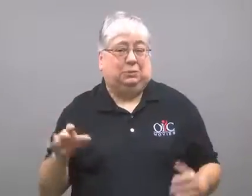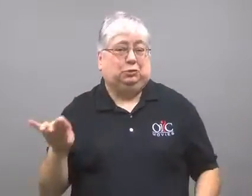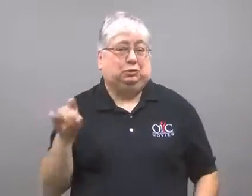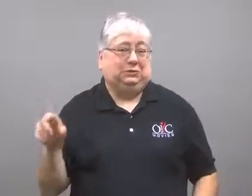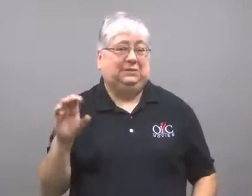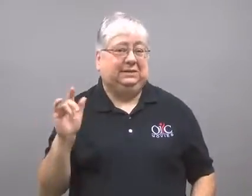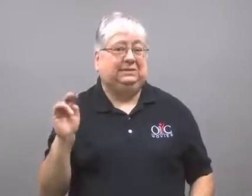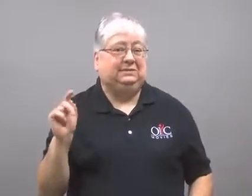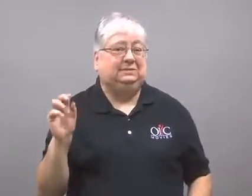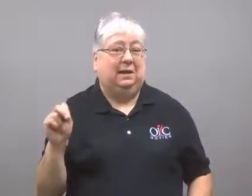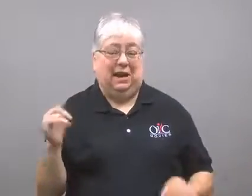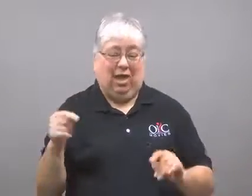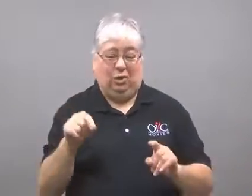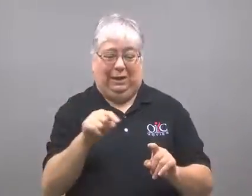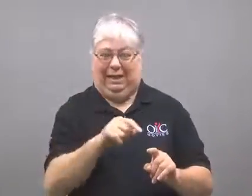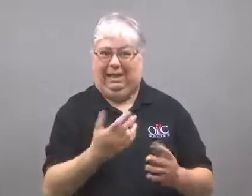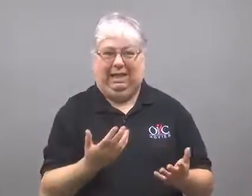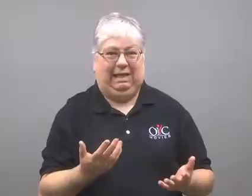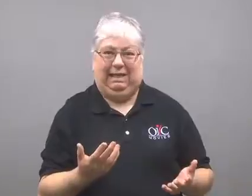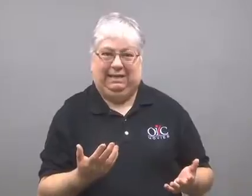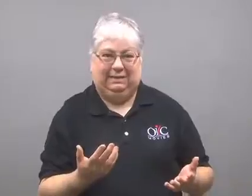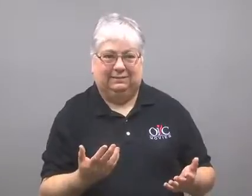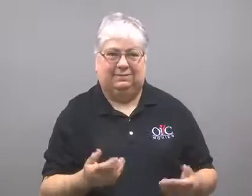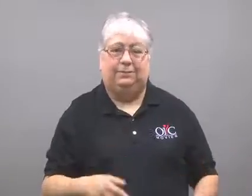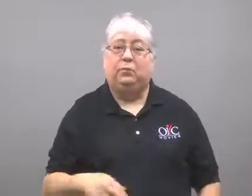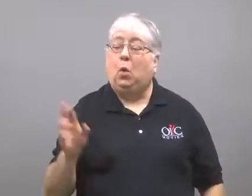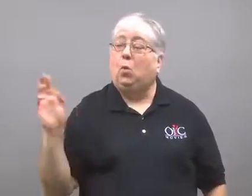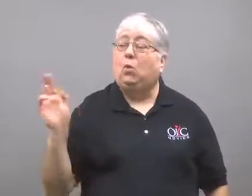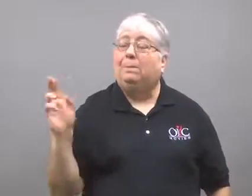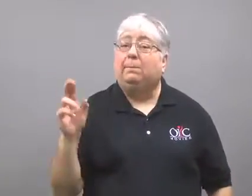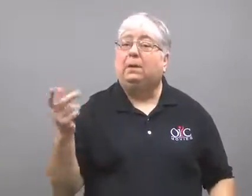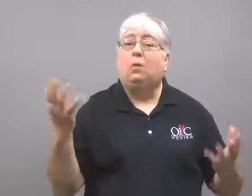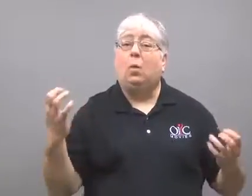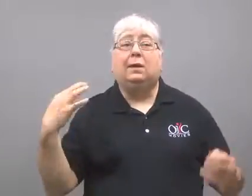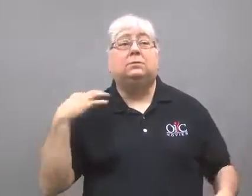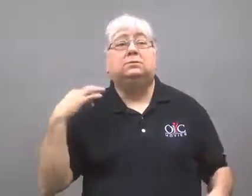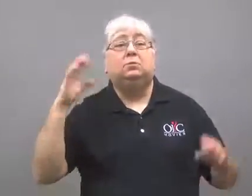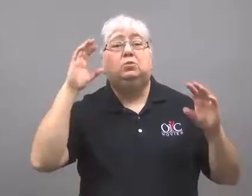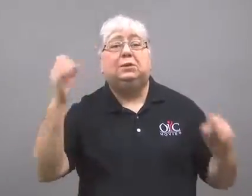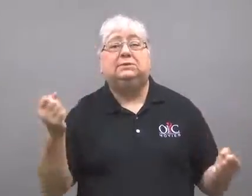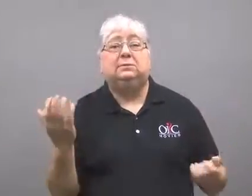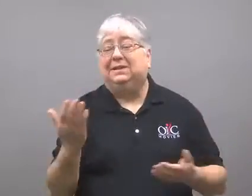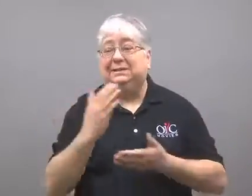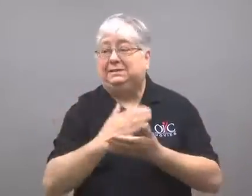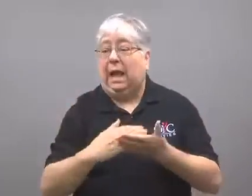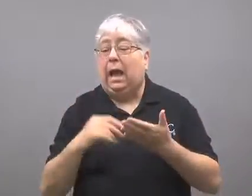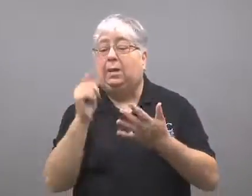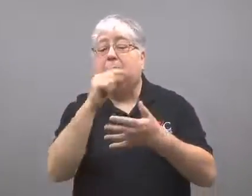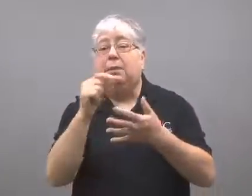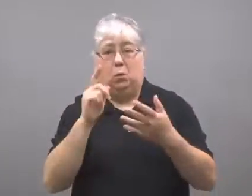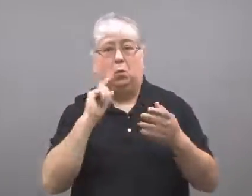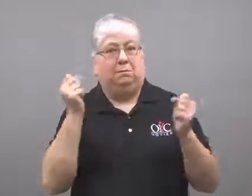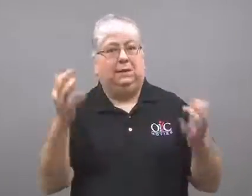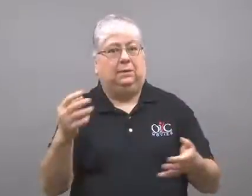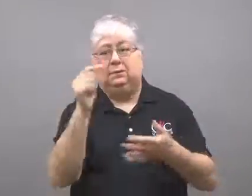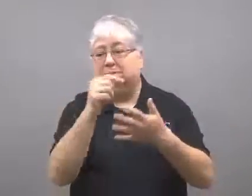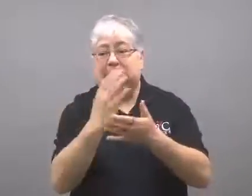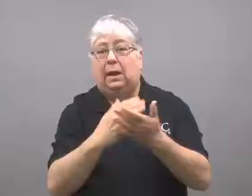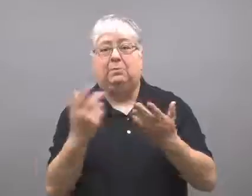They may choose Clinton over the other candidates. Republican candidates include among many others,